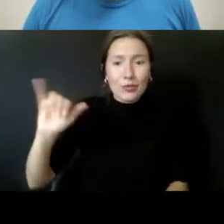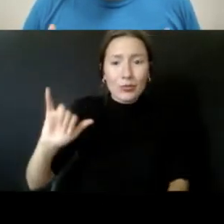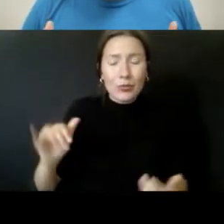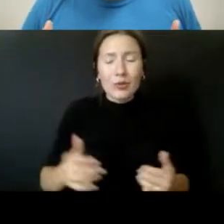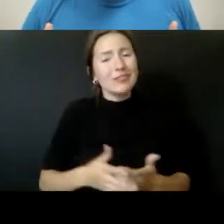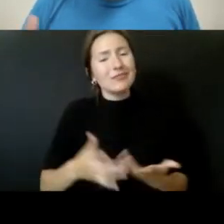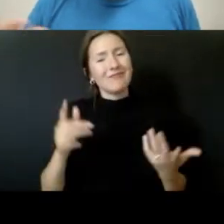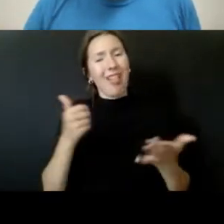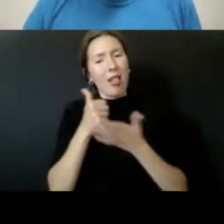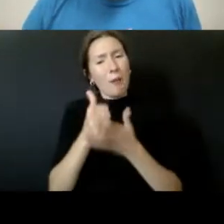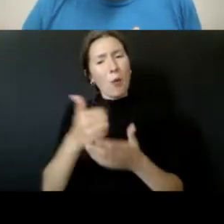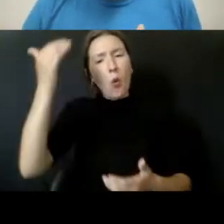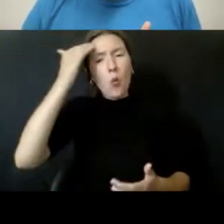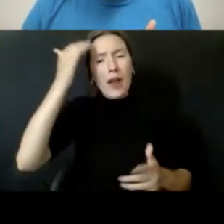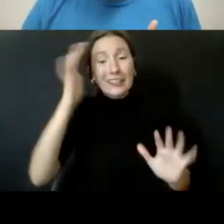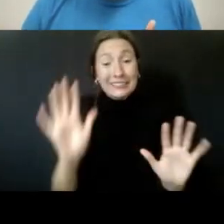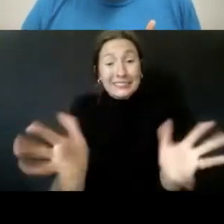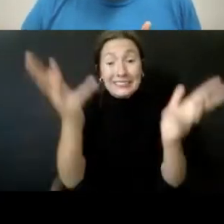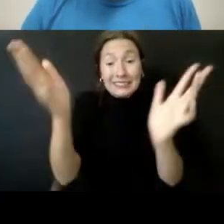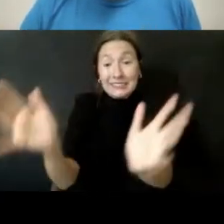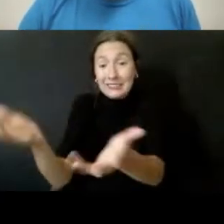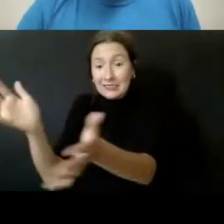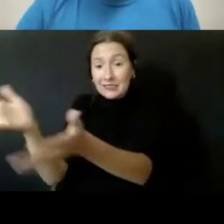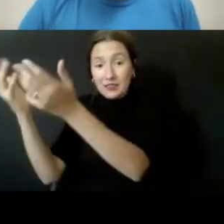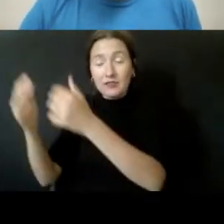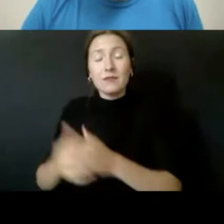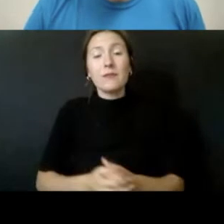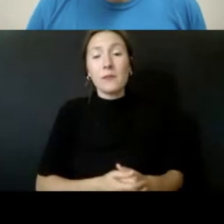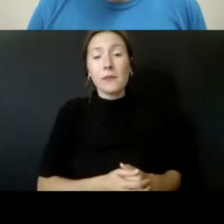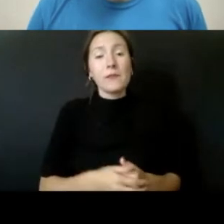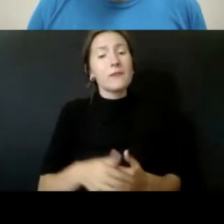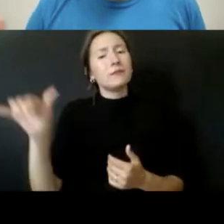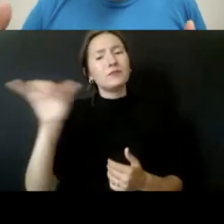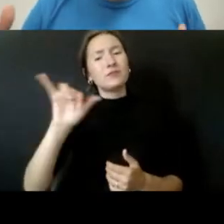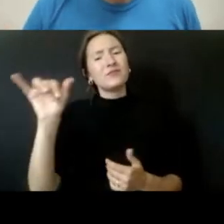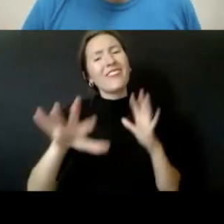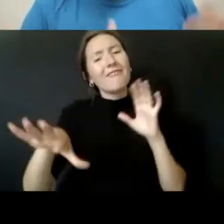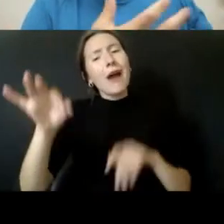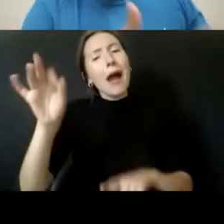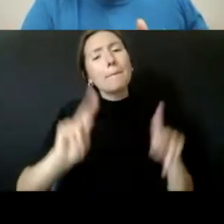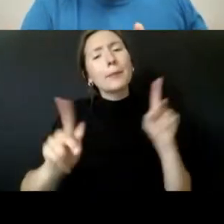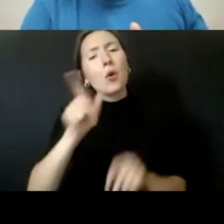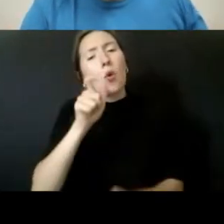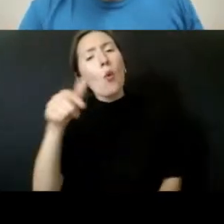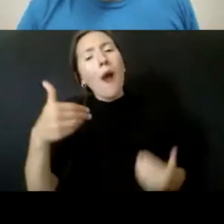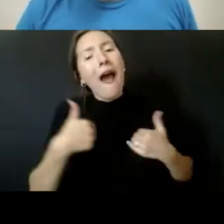and then amplify their voices so really be an advocate for this and learn what you can do